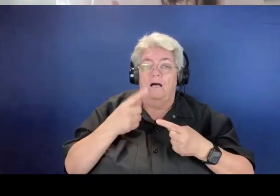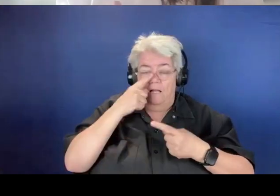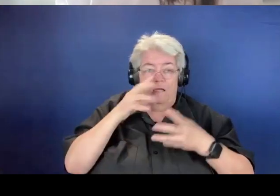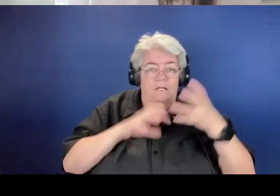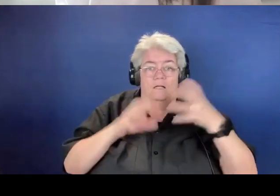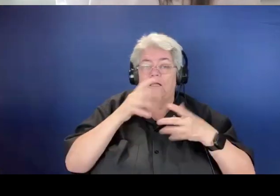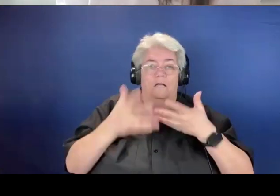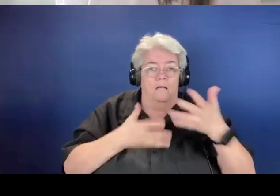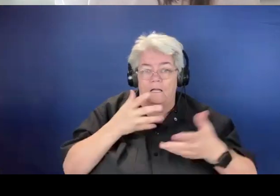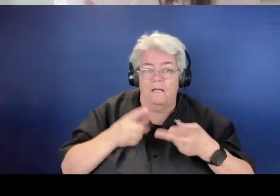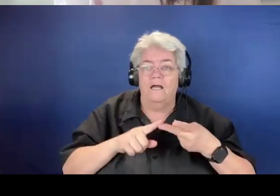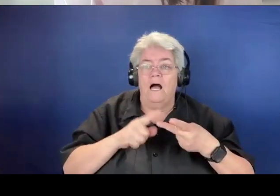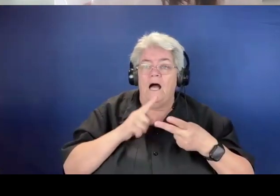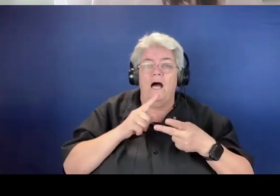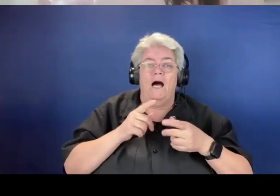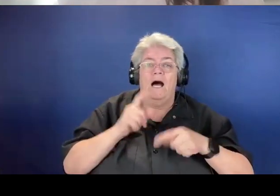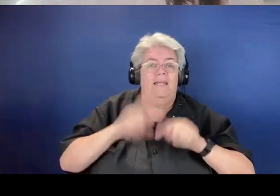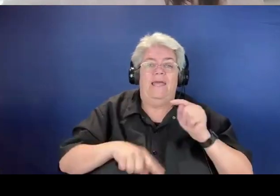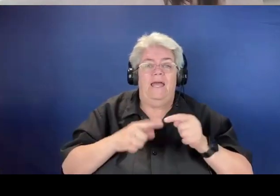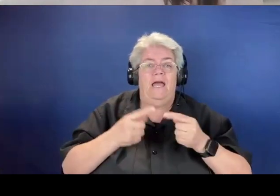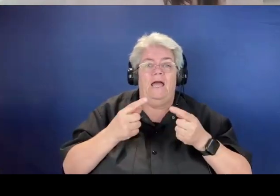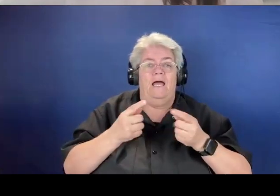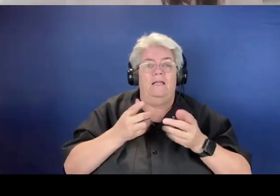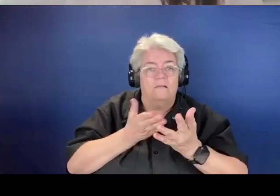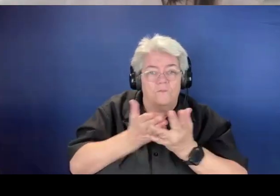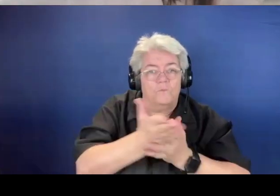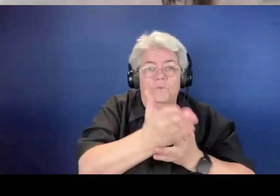Power distance may impact an individual's comfort level in being